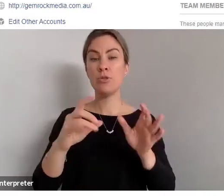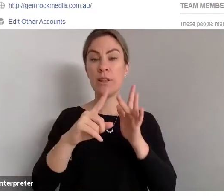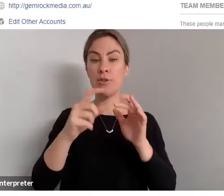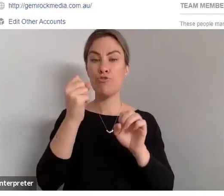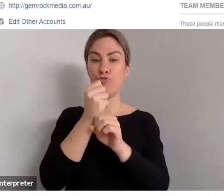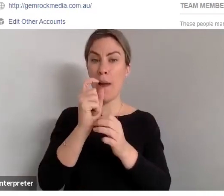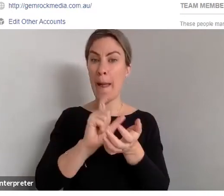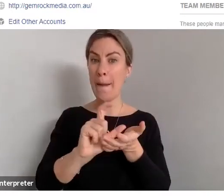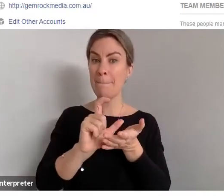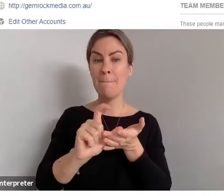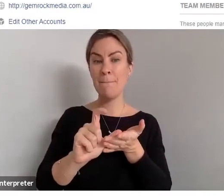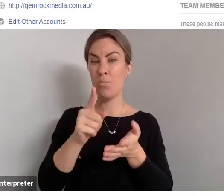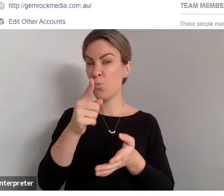many links you are allowed to post.